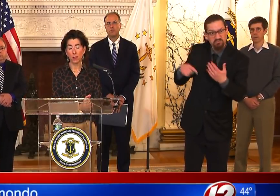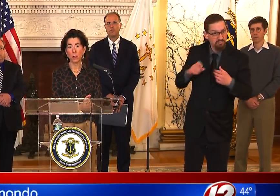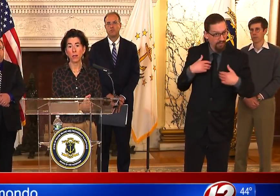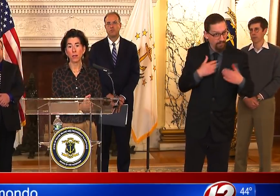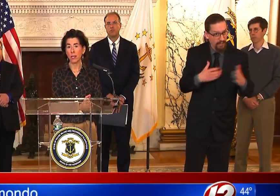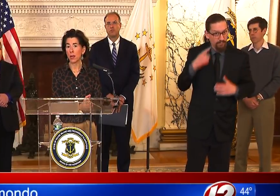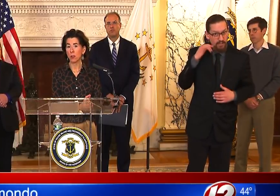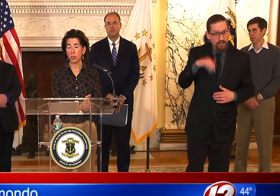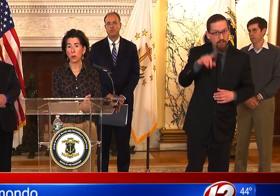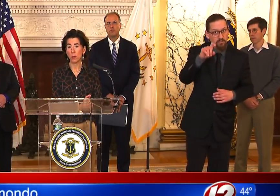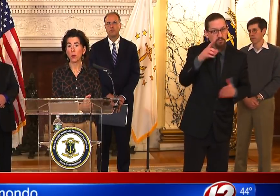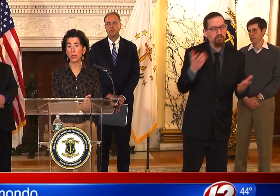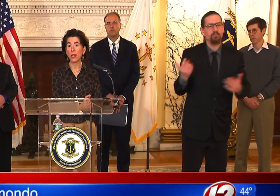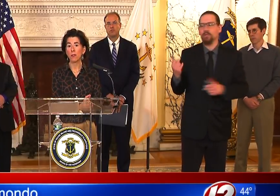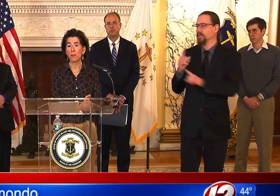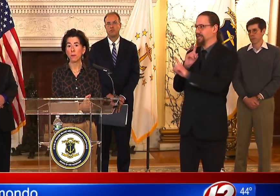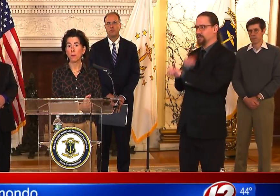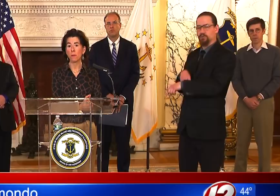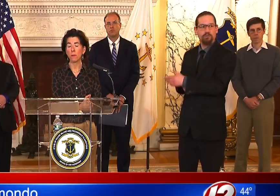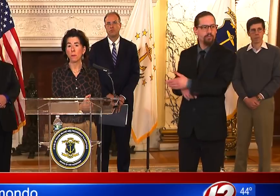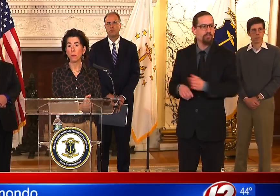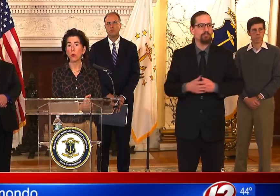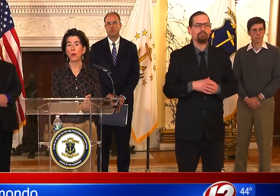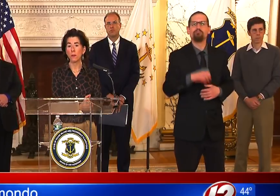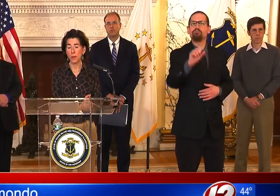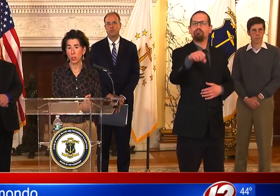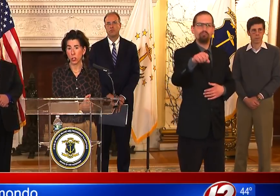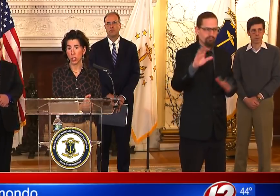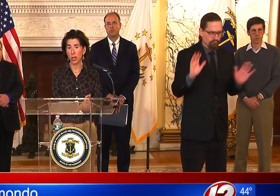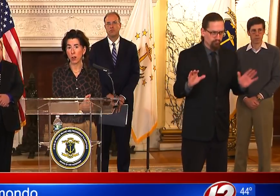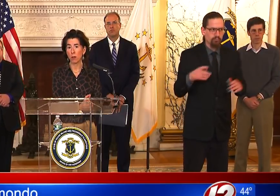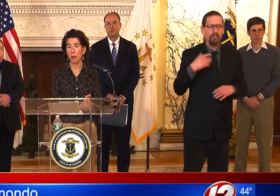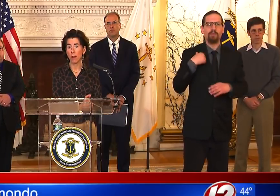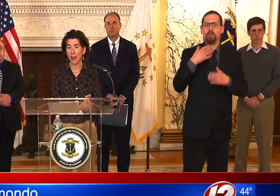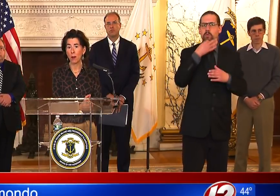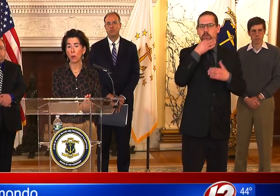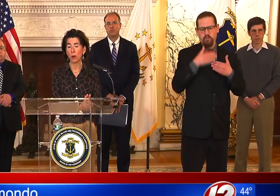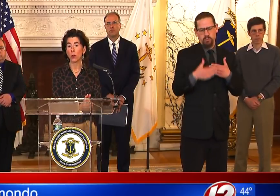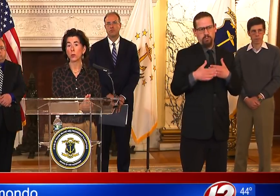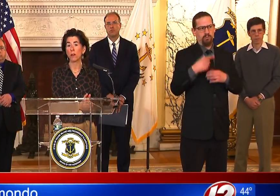YES. WE ARE GETTING PREPARED TO HAVE MORE PEOPLE IN QUARANTINE.